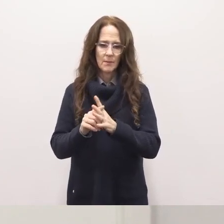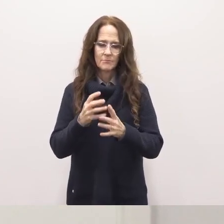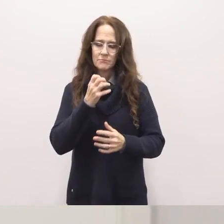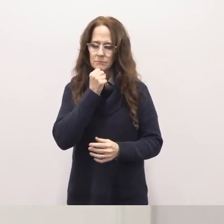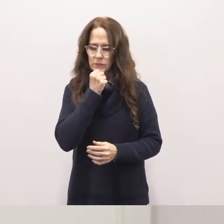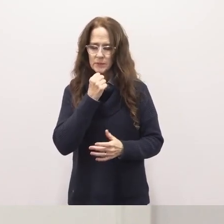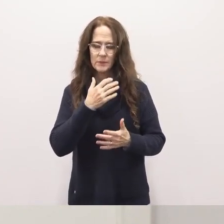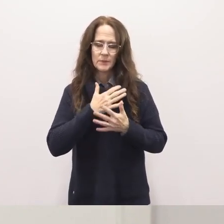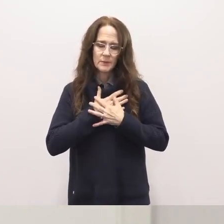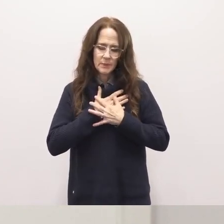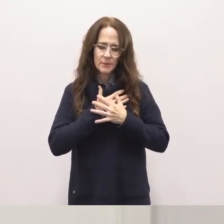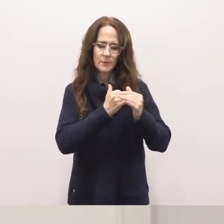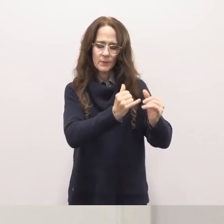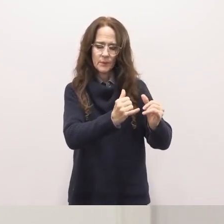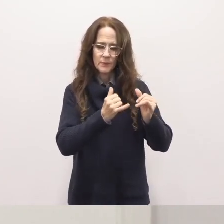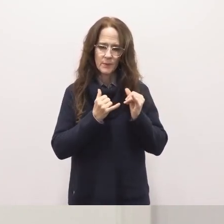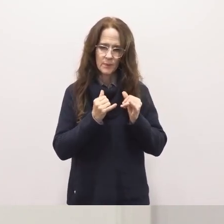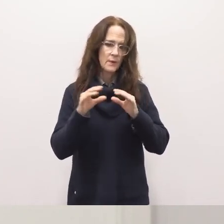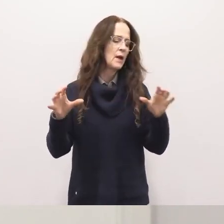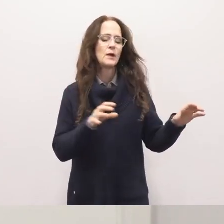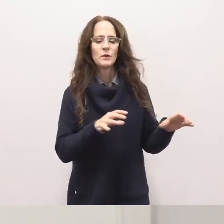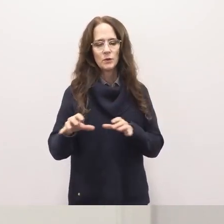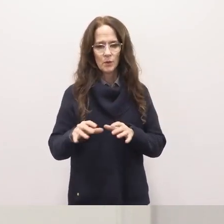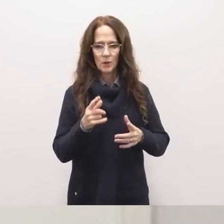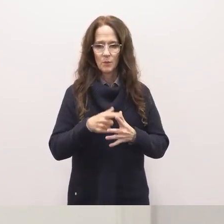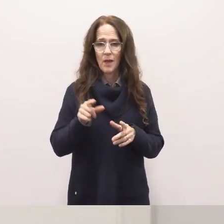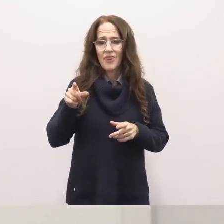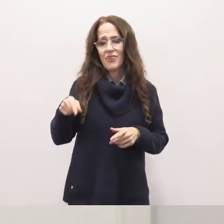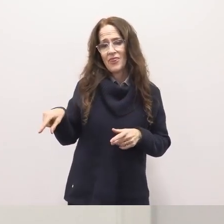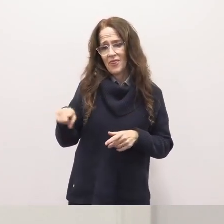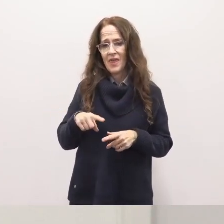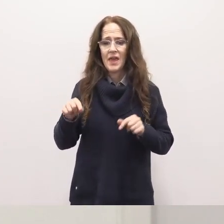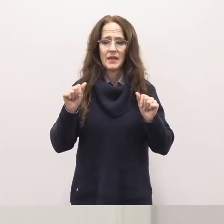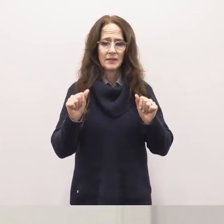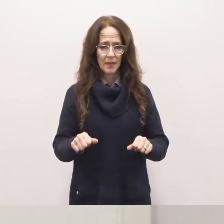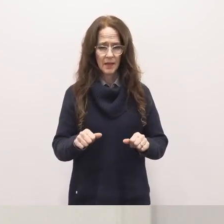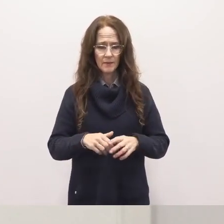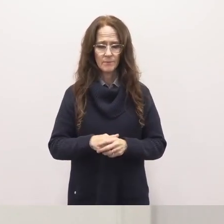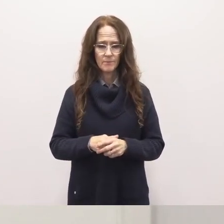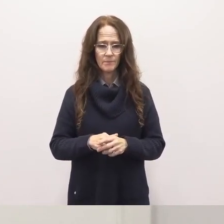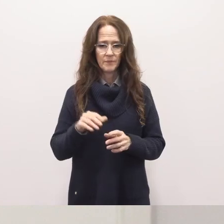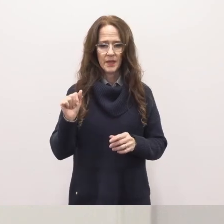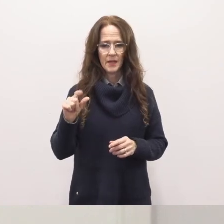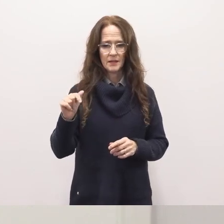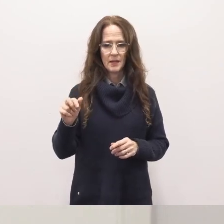and empathetic and doing what they can. Alana shared about High School Choice Night,